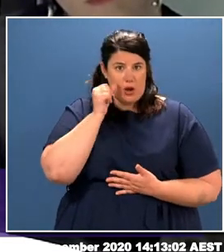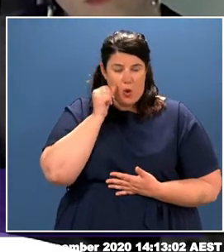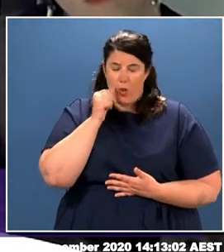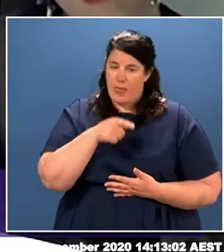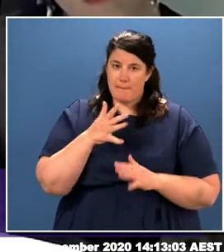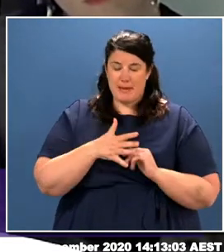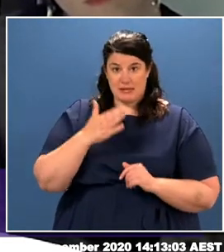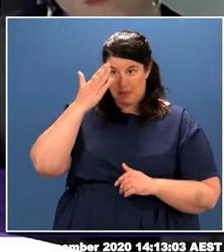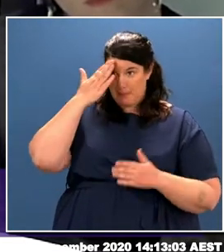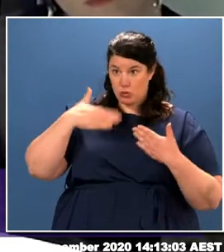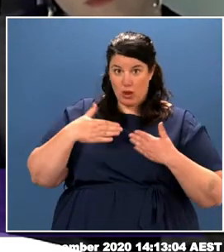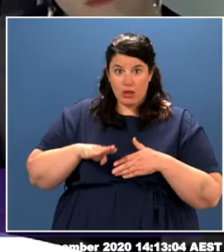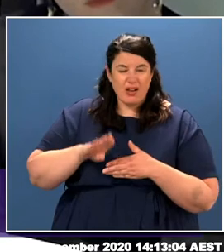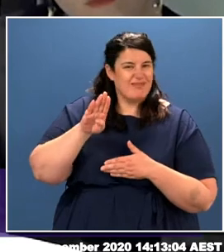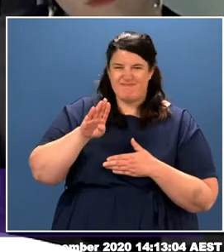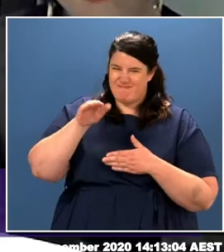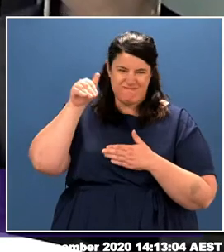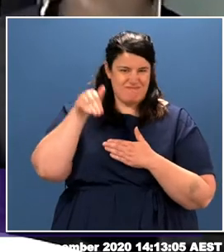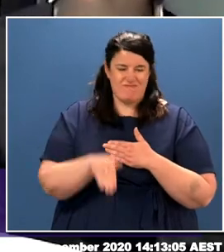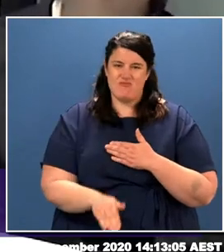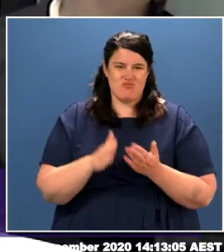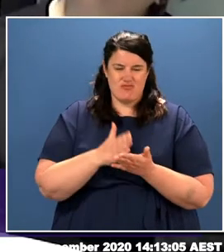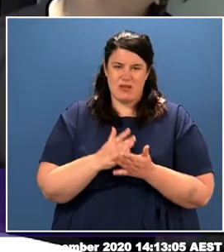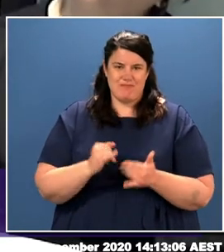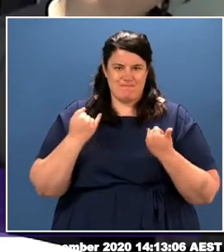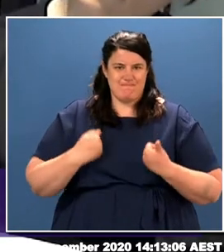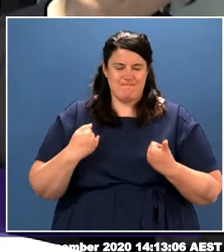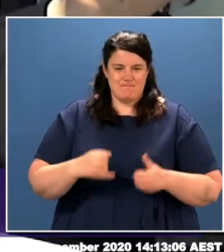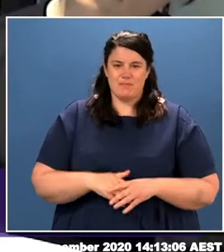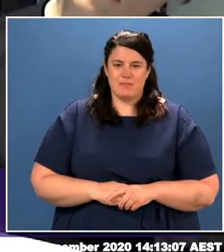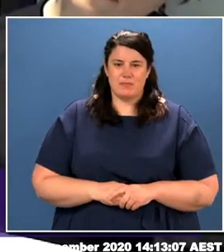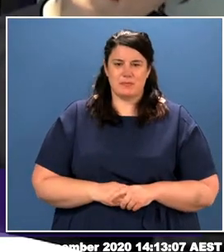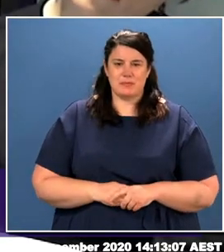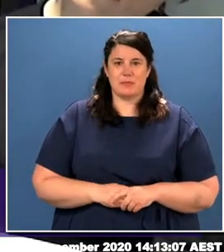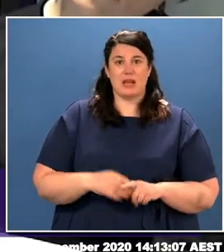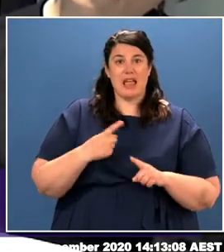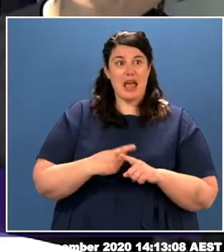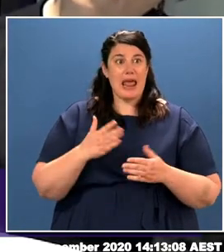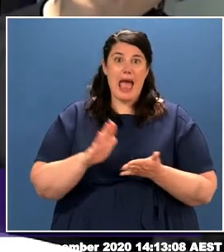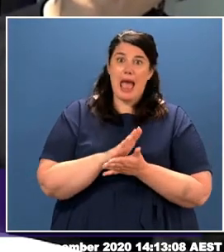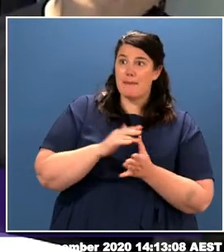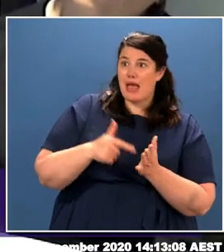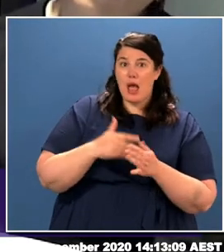poor mental health outcomes and a decrease in job satisfaction and commitment.